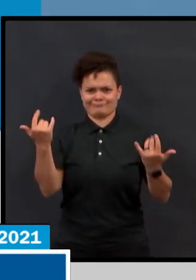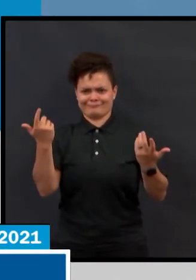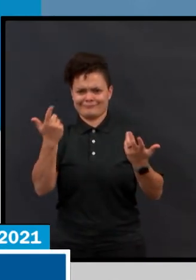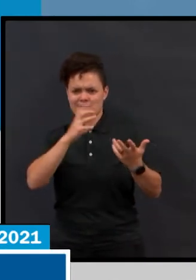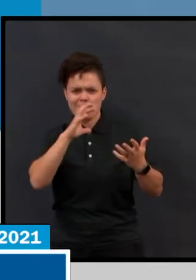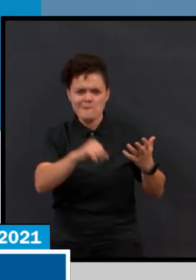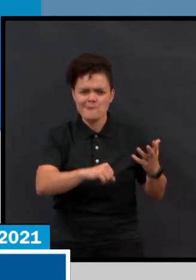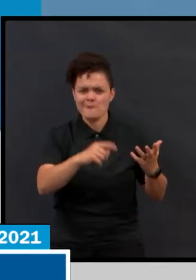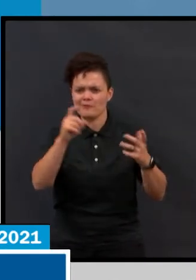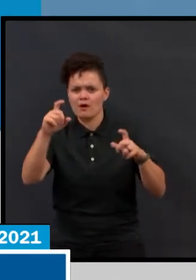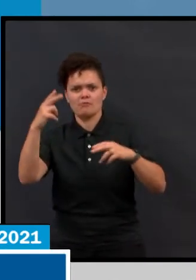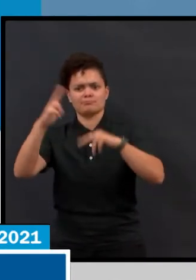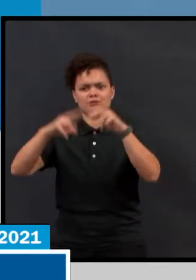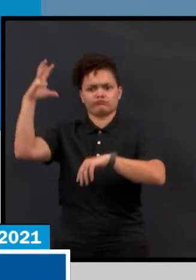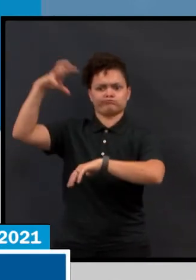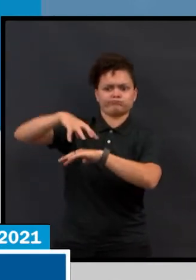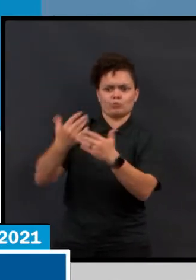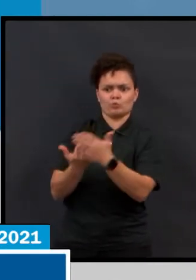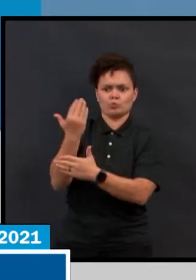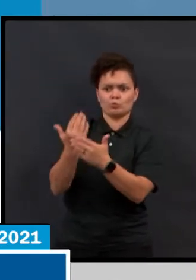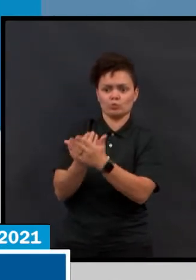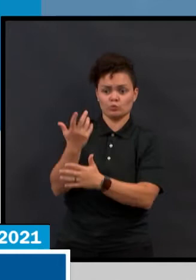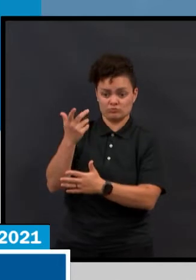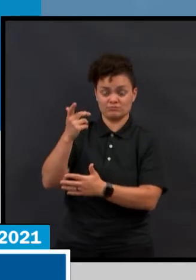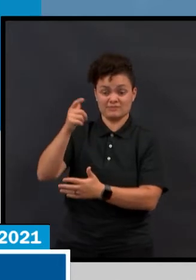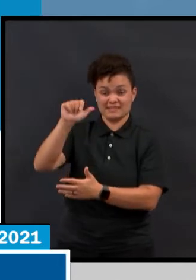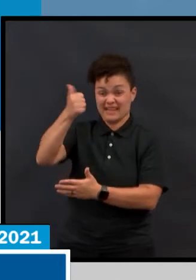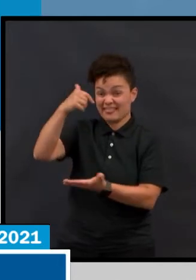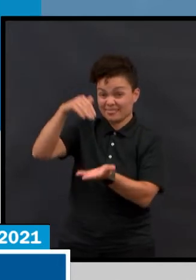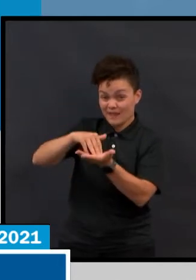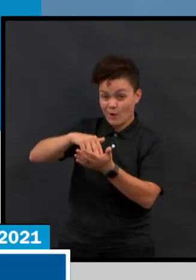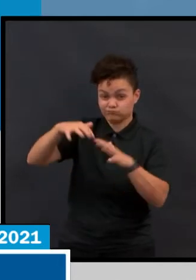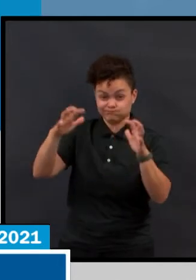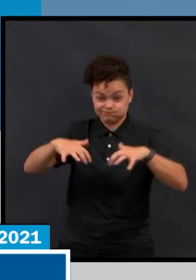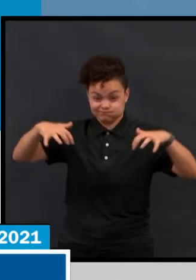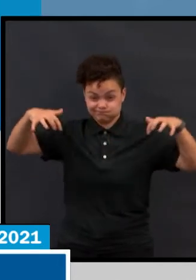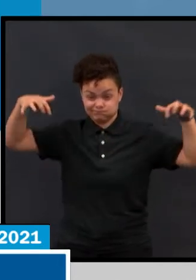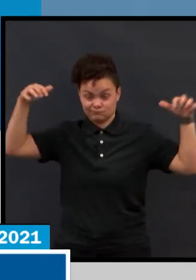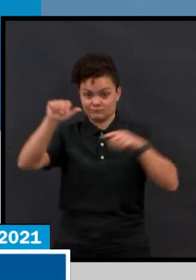help us to meet that mid-market challenge that denver has not been able to meet for quite some